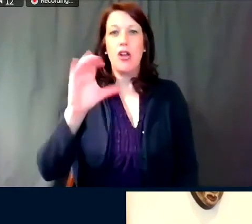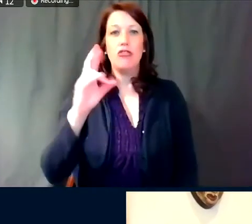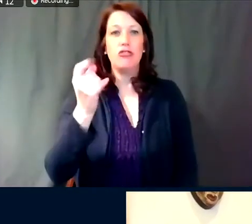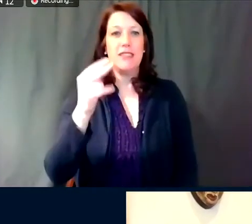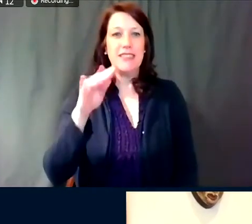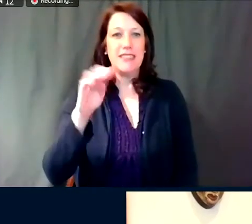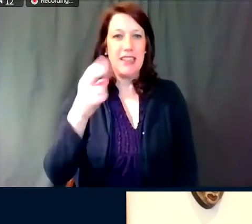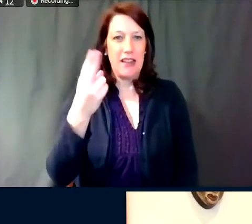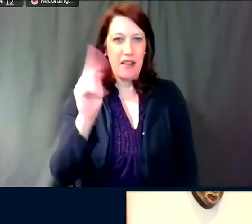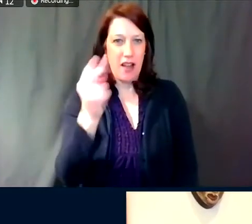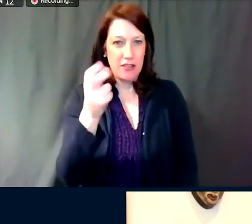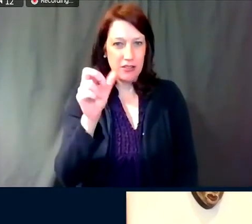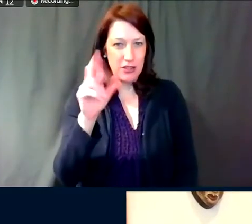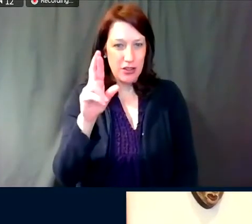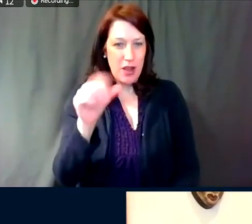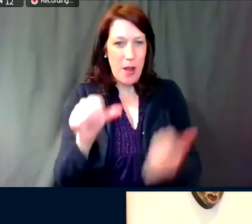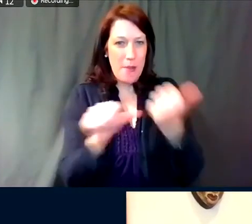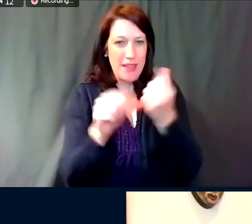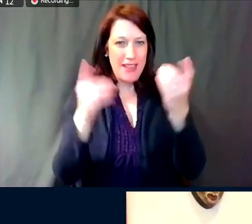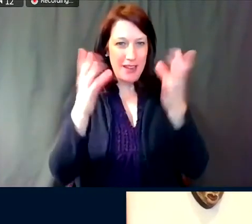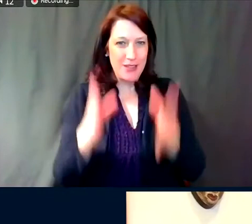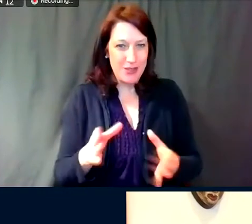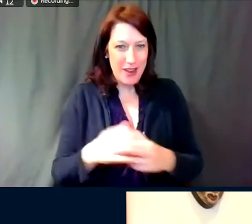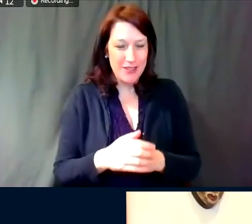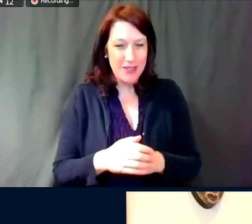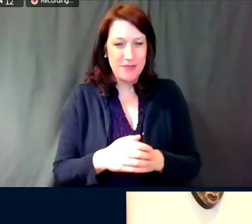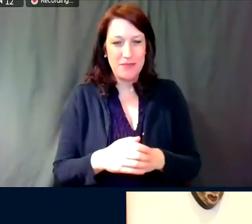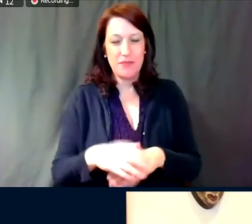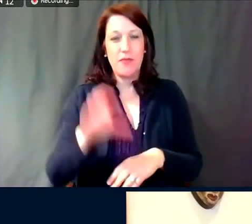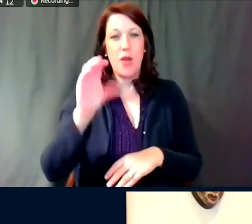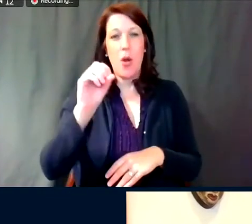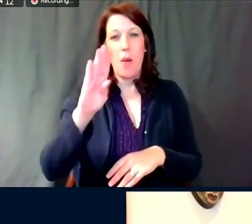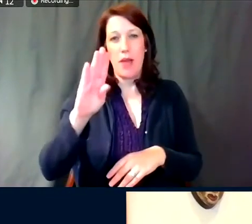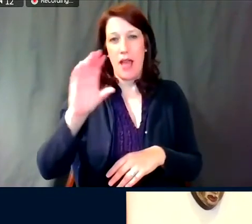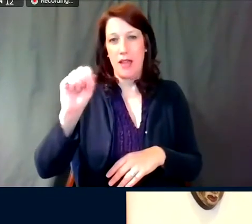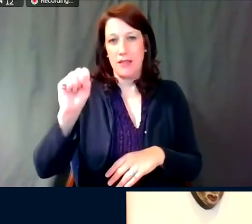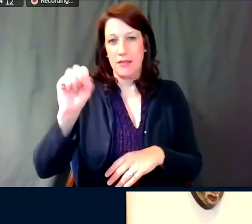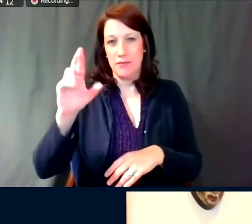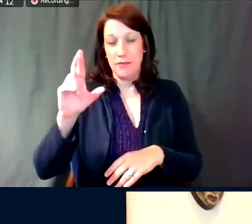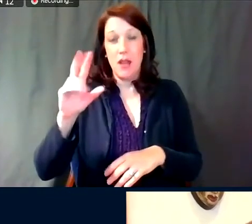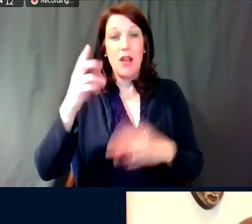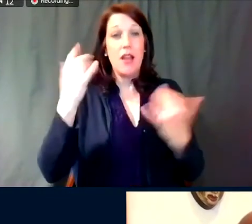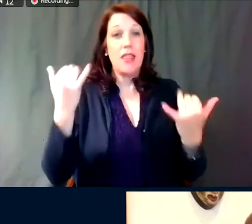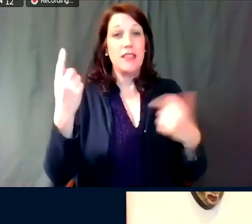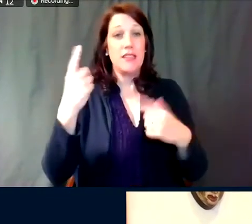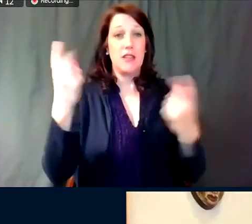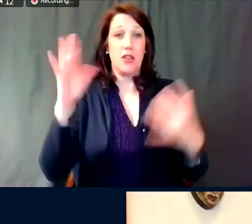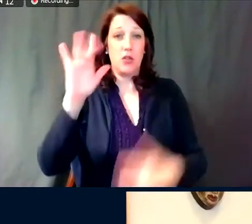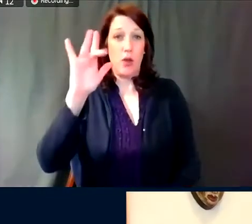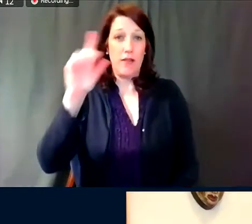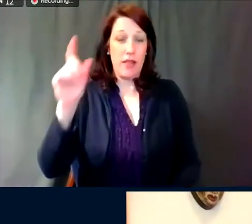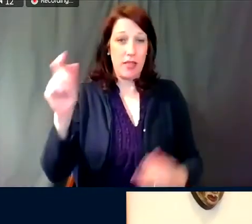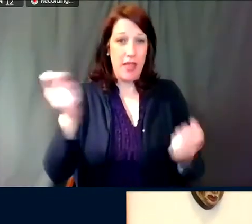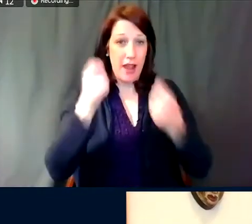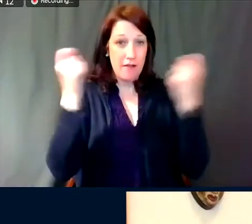DIRECTOR FOR THE OFFICE OF BEHAVIORAL AND SOCIAL SCIENCE RESEARCH. THIS YEAR'S FESTIVAL HONORS THE